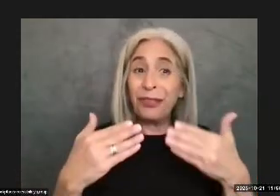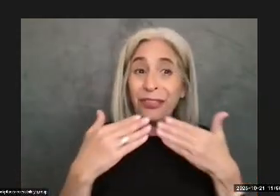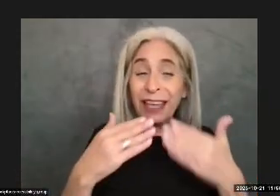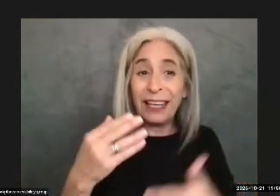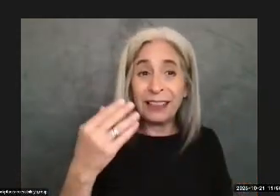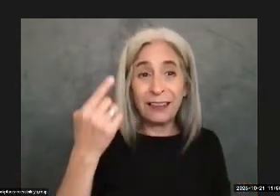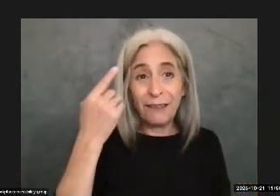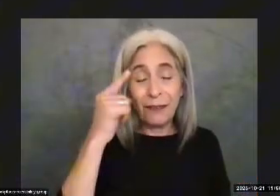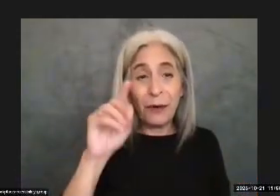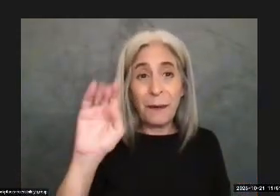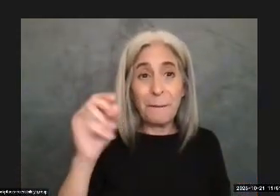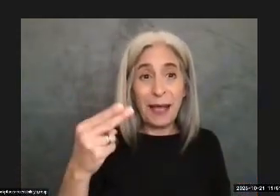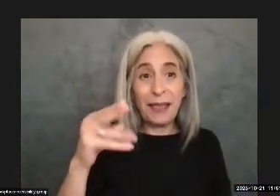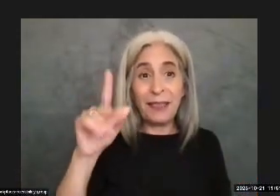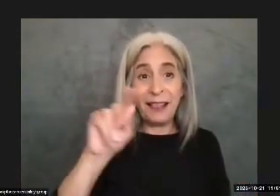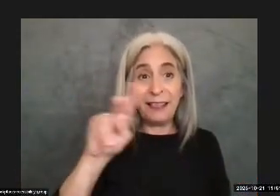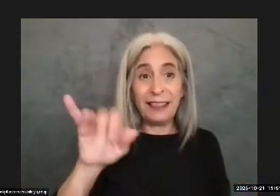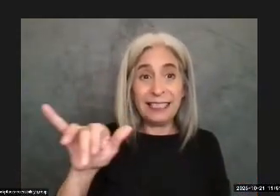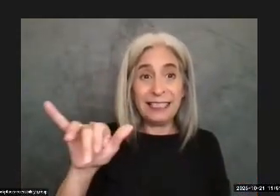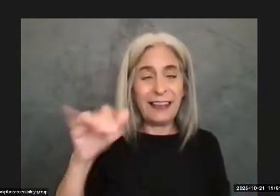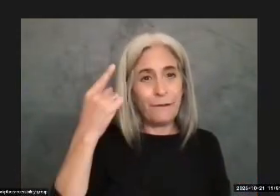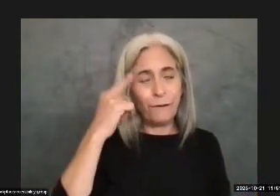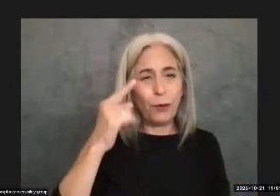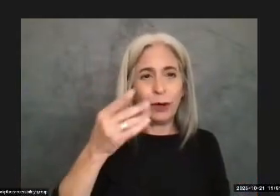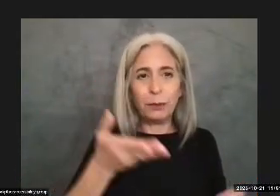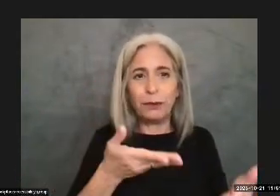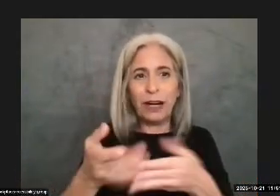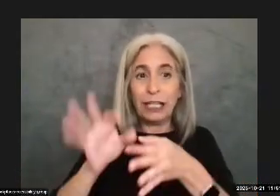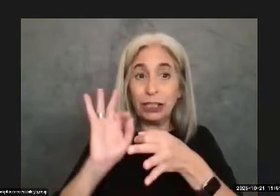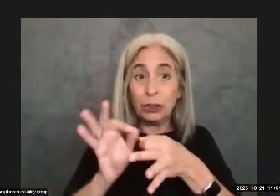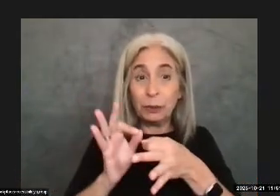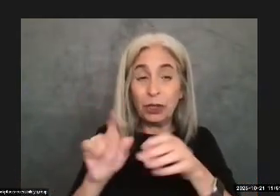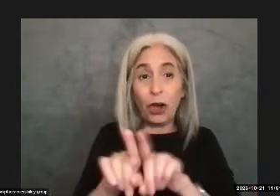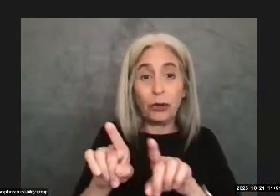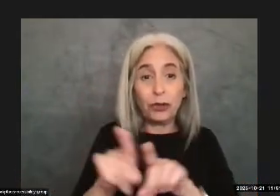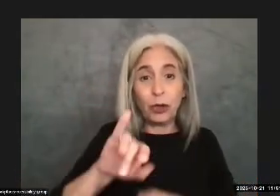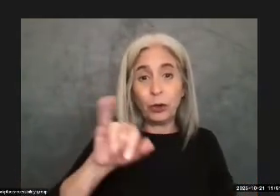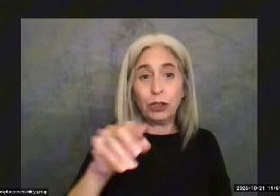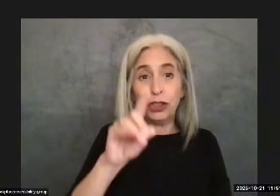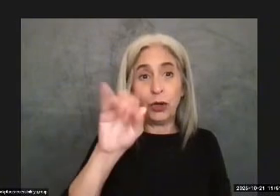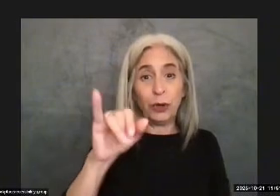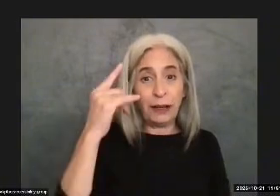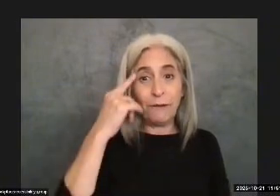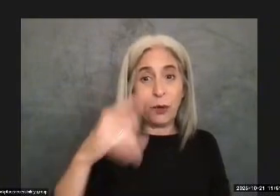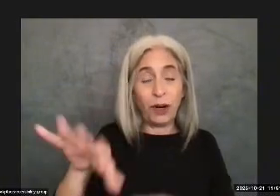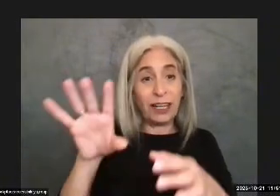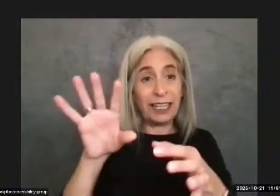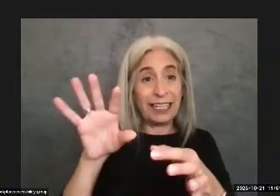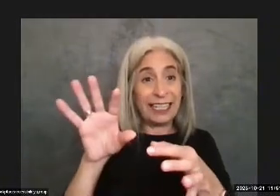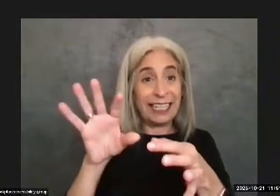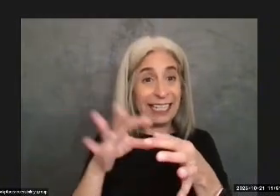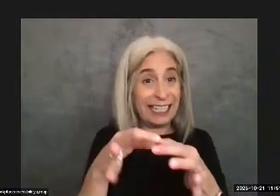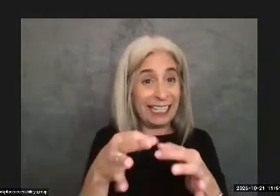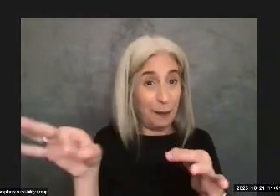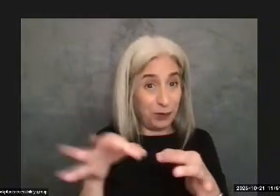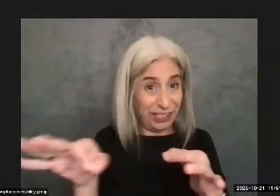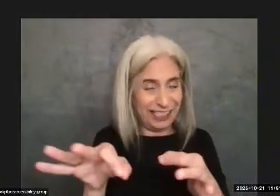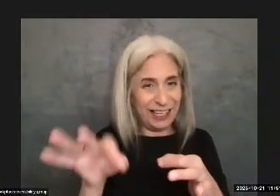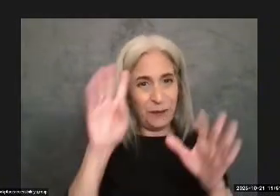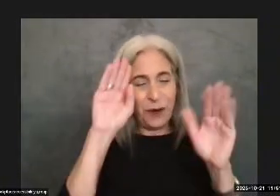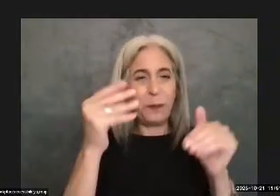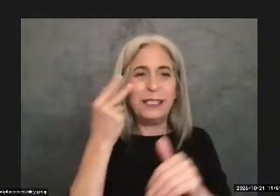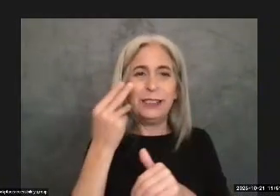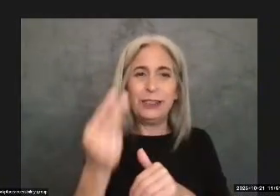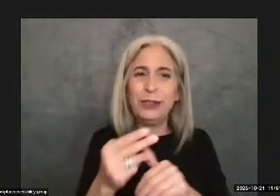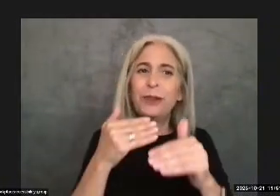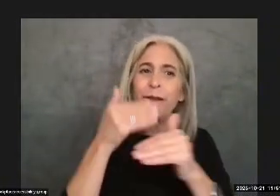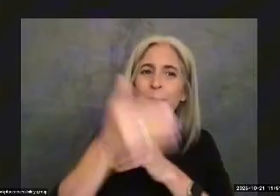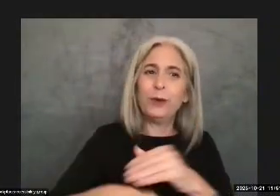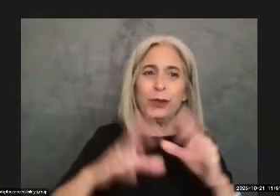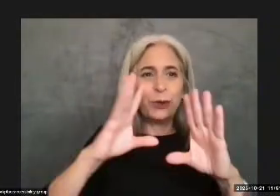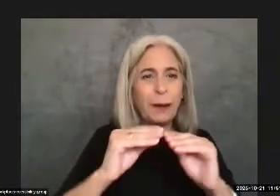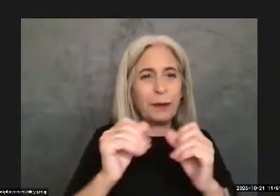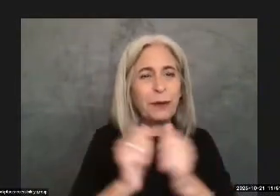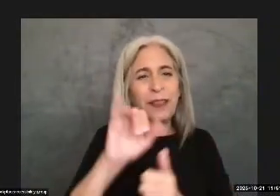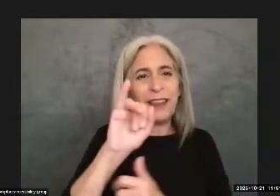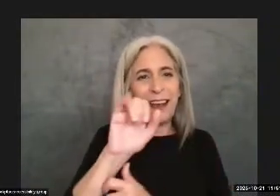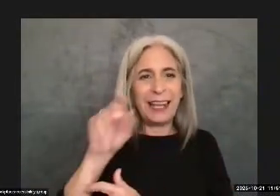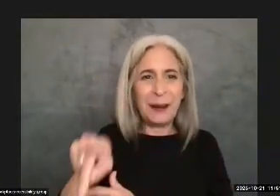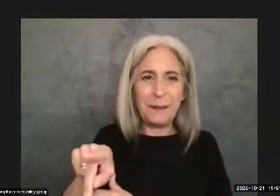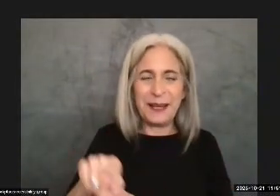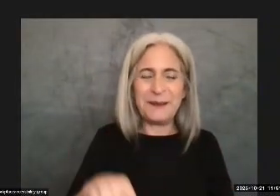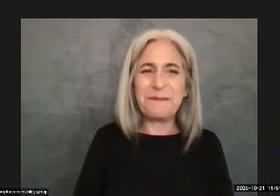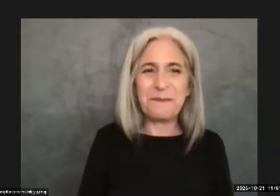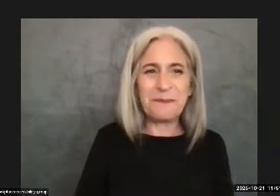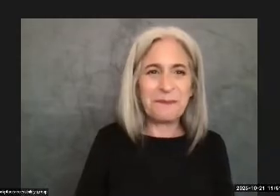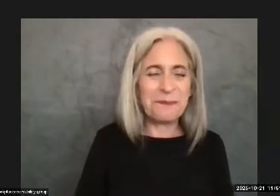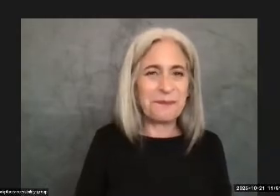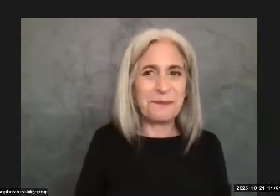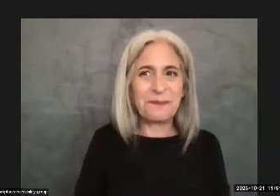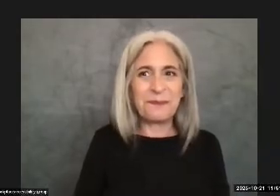Rachel Paul, IAAP: And thanks to, to Beth and Lizzie for providing our interpretation today, and Jody for our captions, and we hope we'll see you on a future webinar with IAAP.